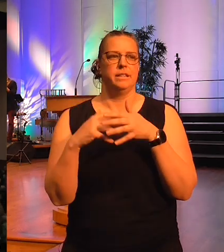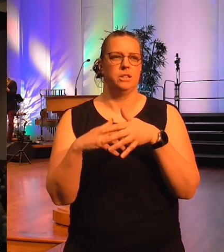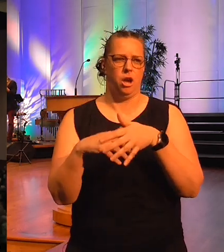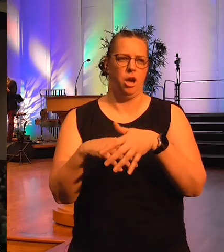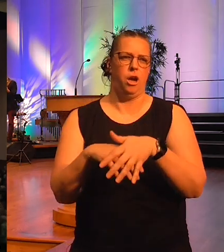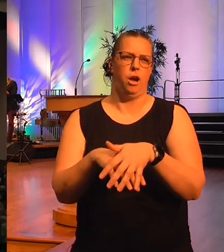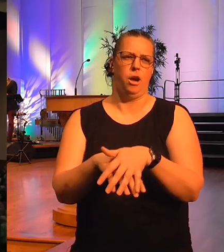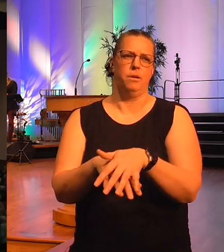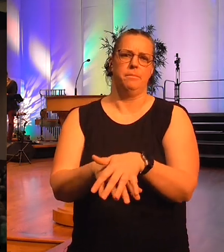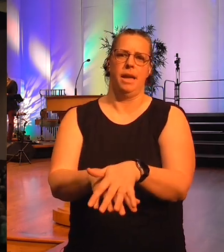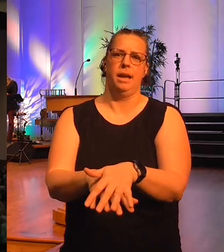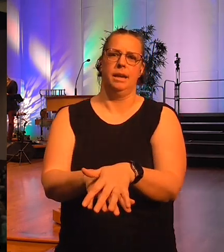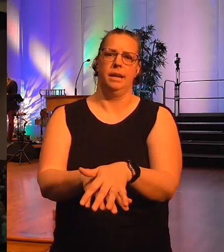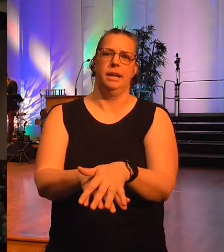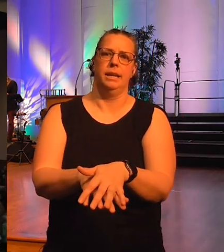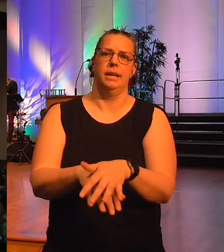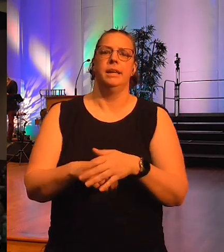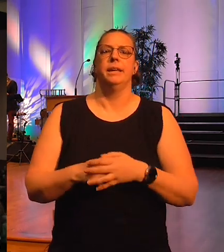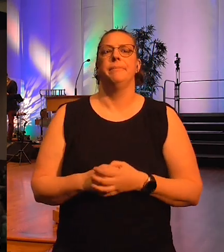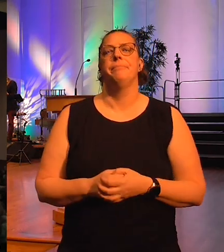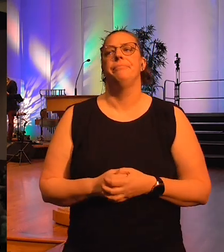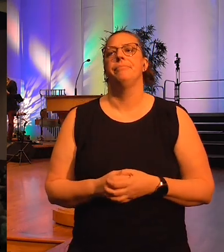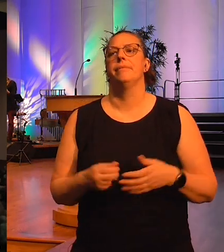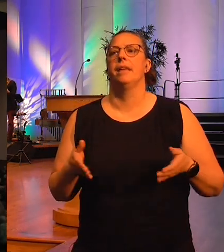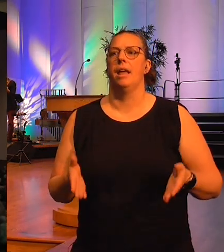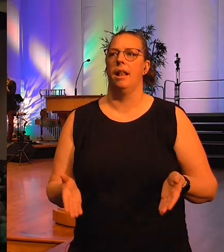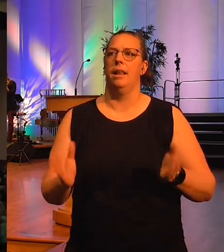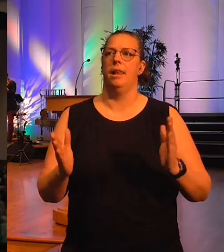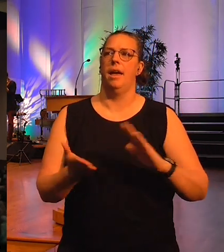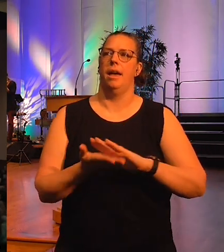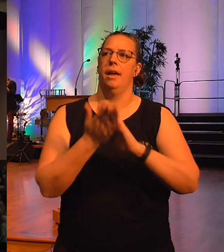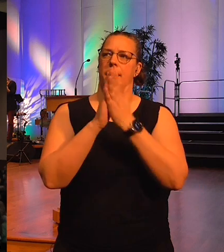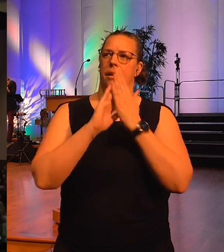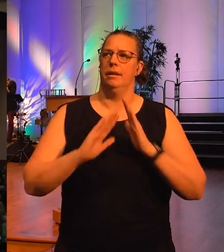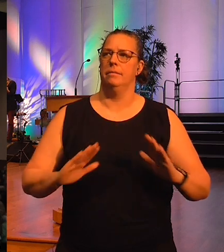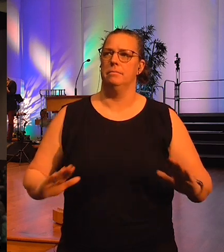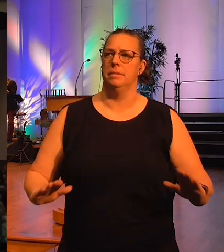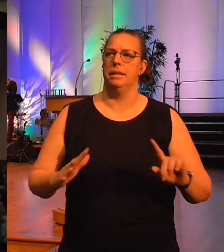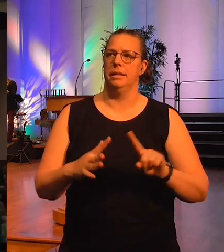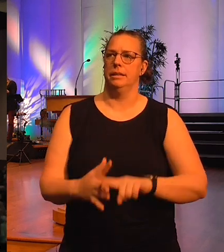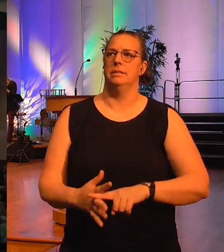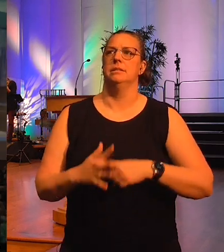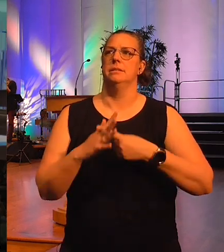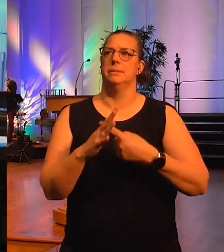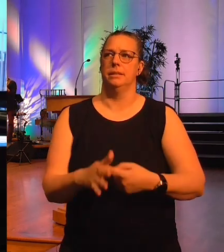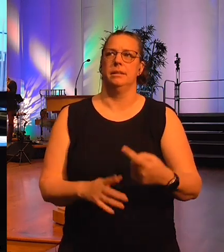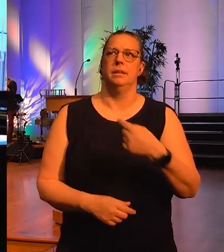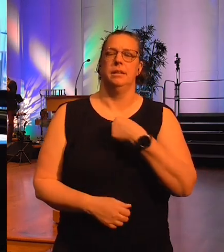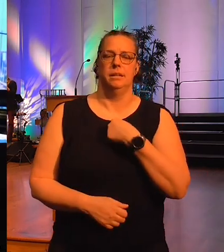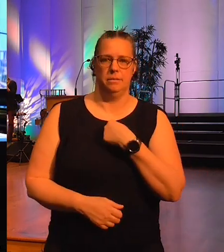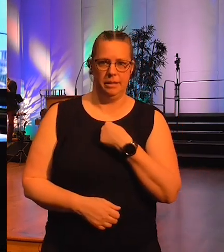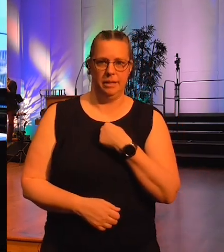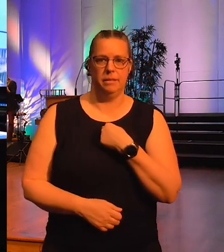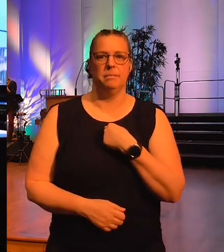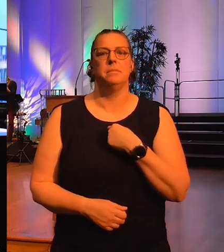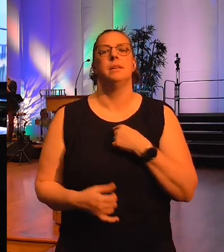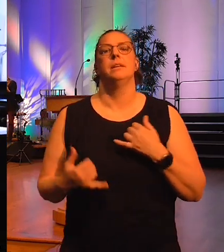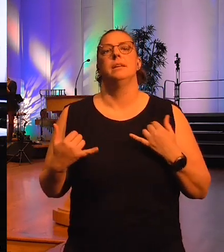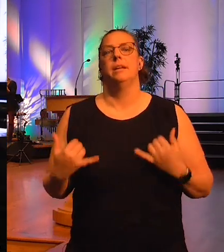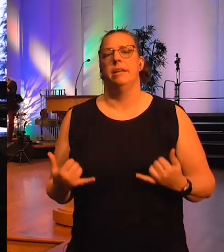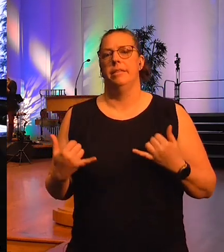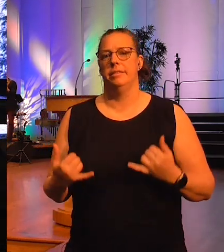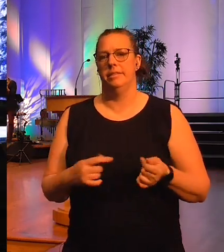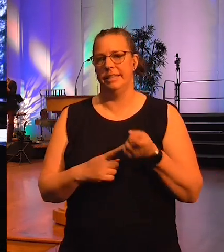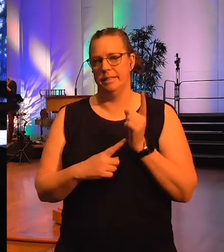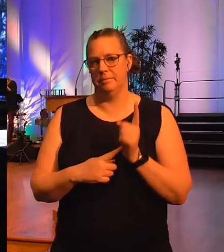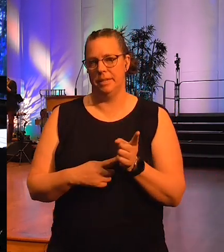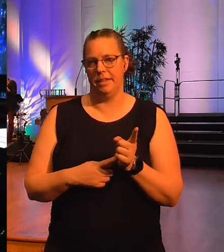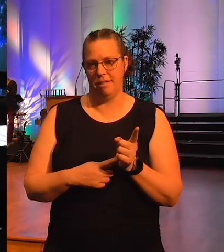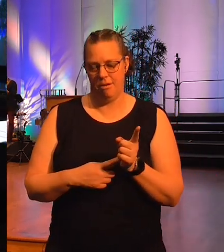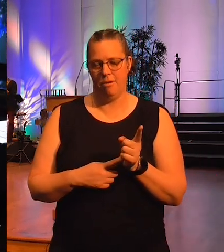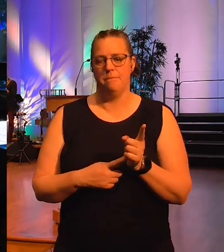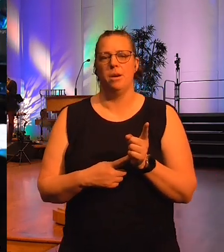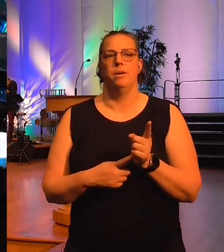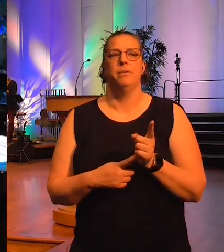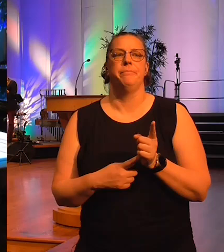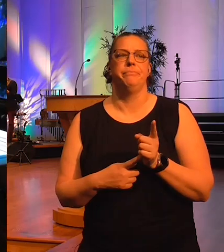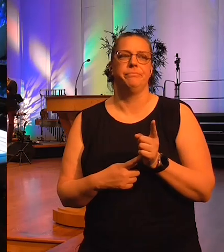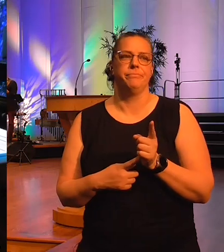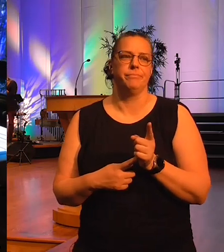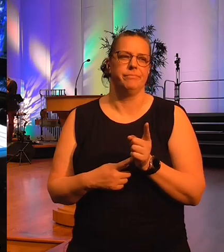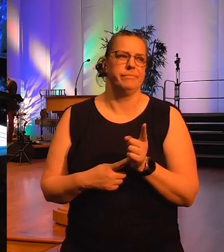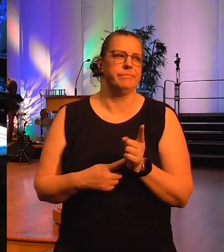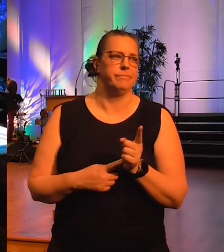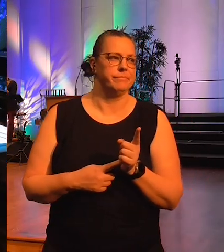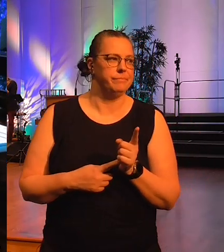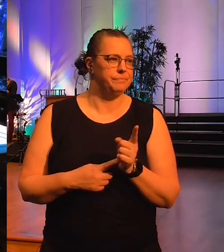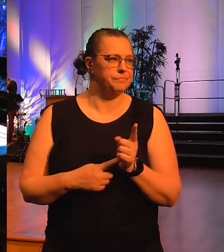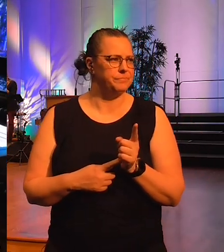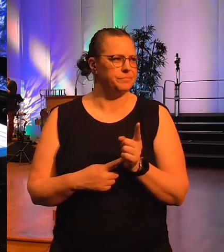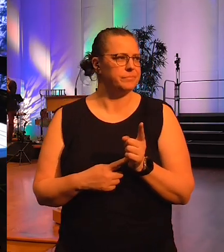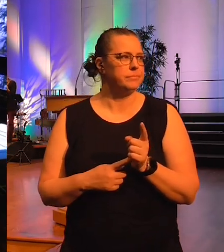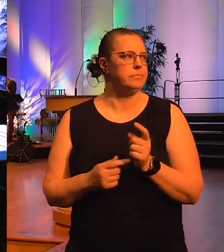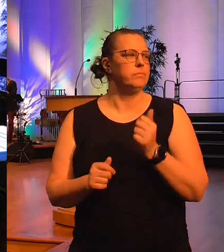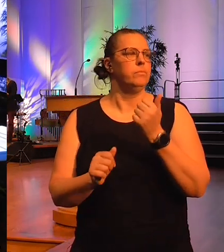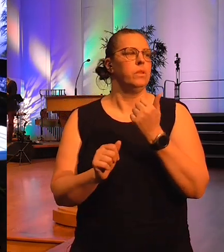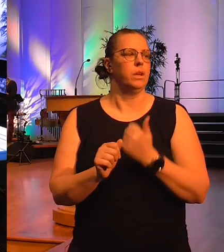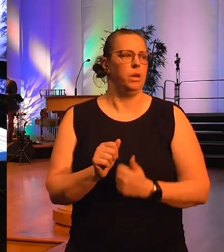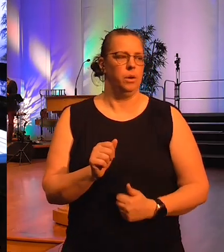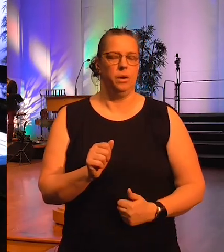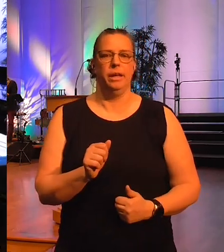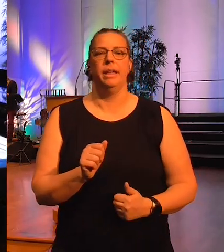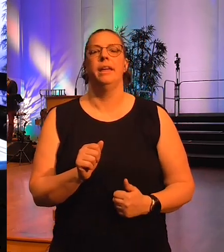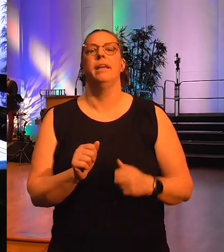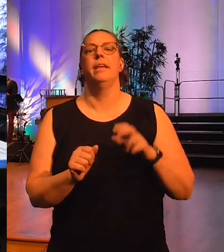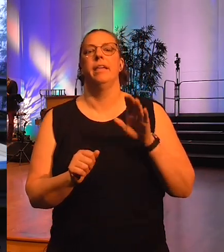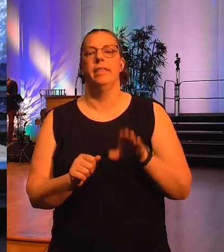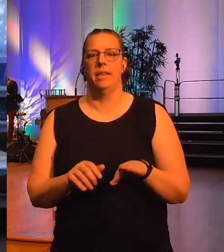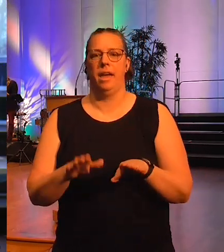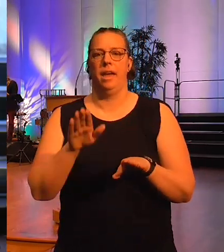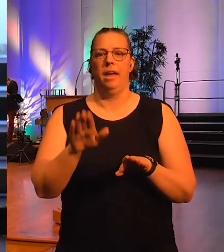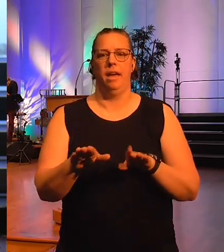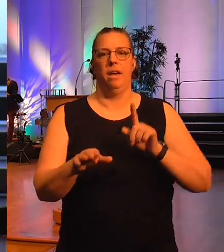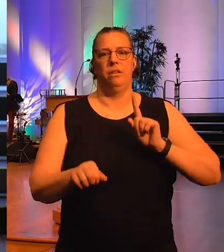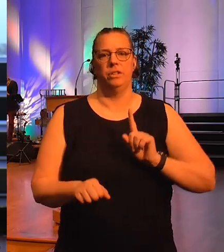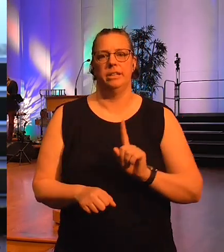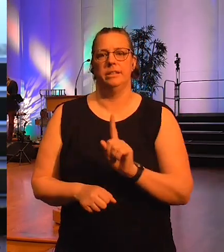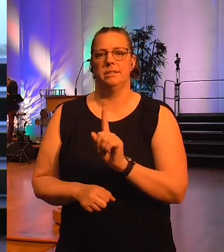perfect let peace begin with let this be the moment now with every